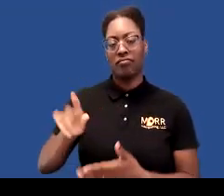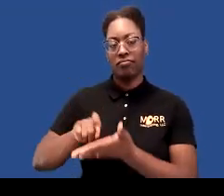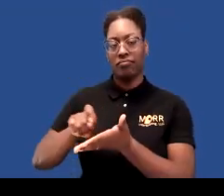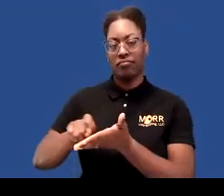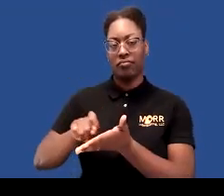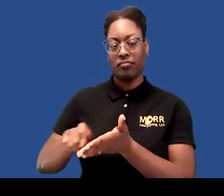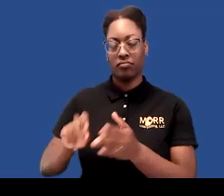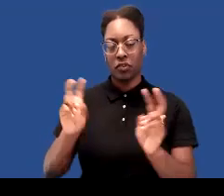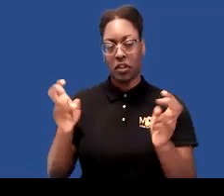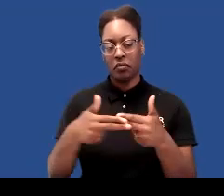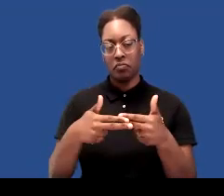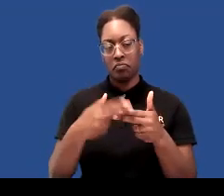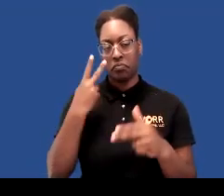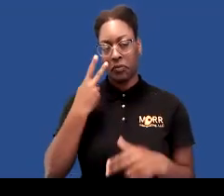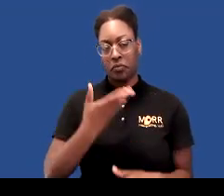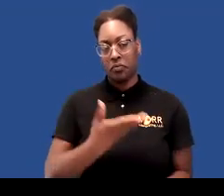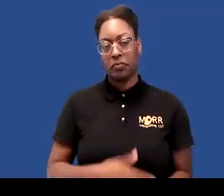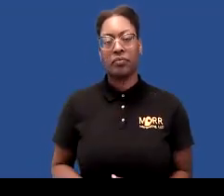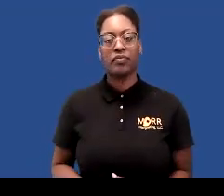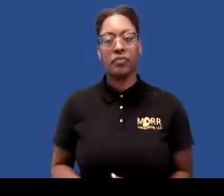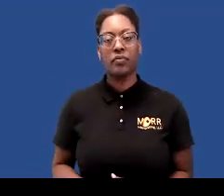Asynchronous Tutoring Research," which kind of sparked